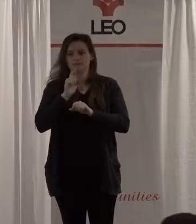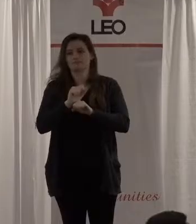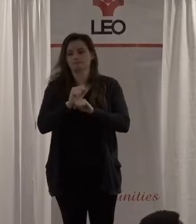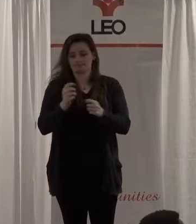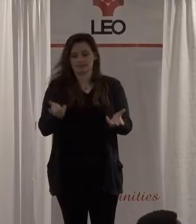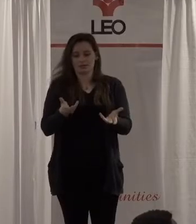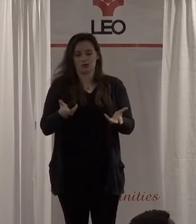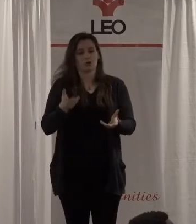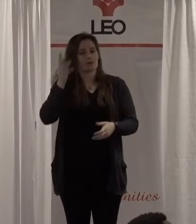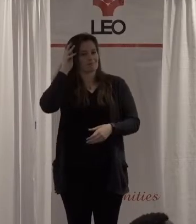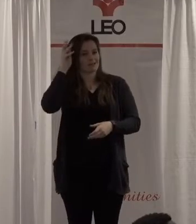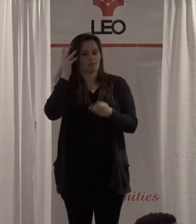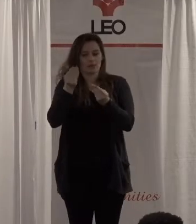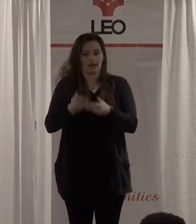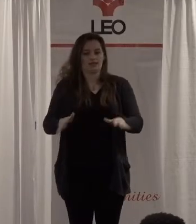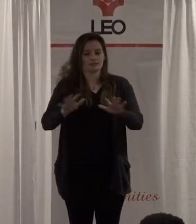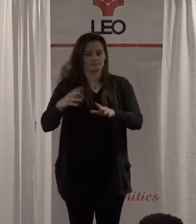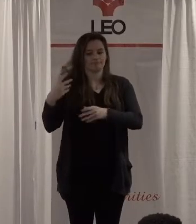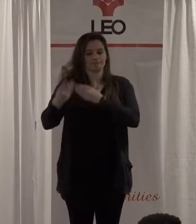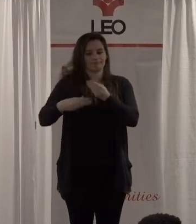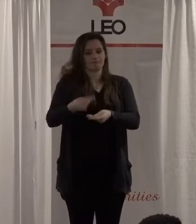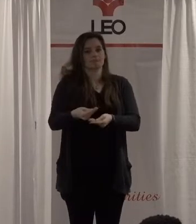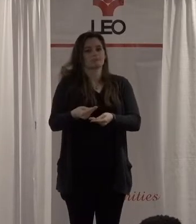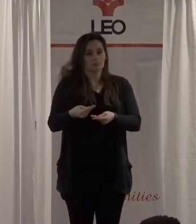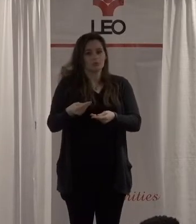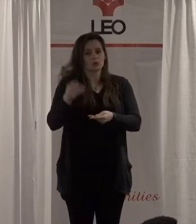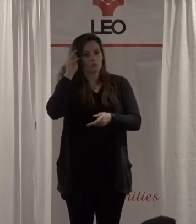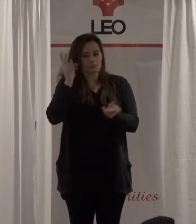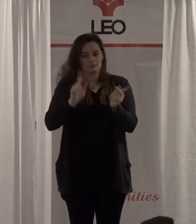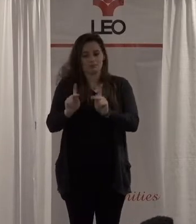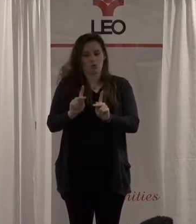AND UNCEDED TERRITORY OF MI'KMAQ PEOPLE AND PASSAMAQUODDY,